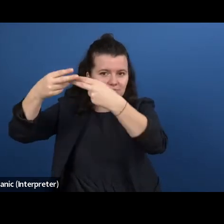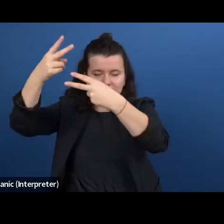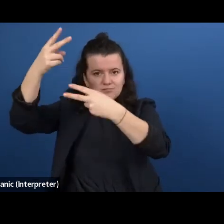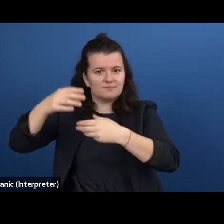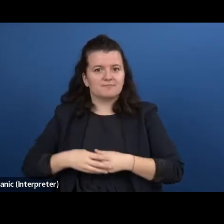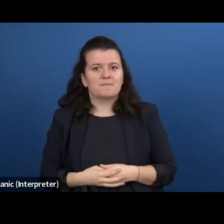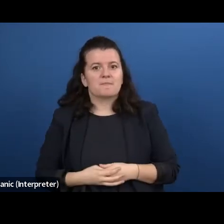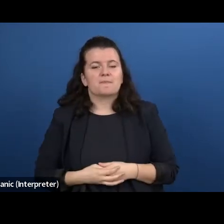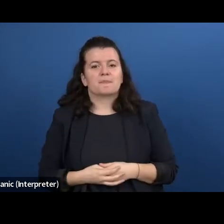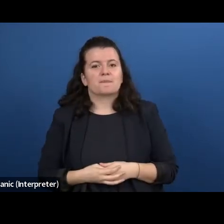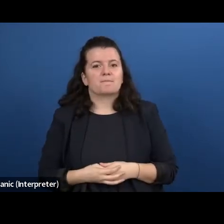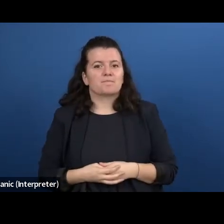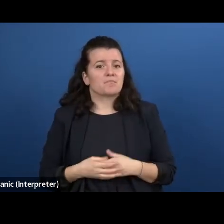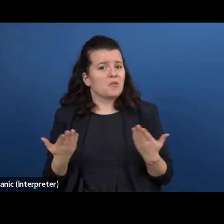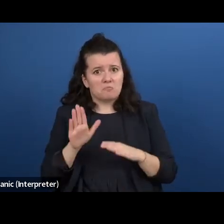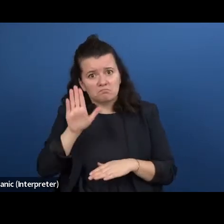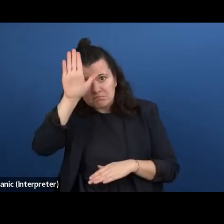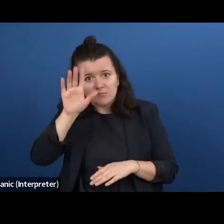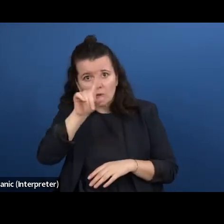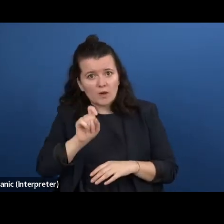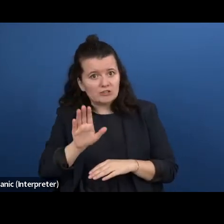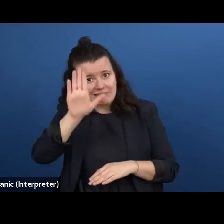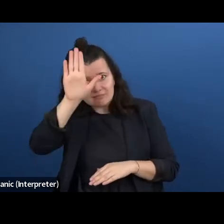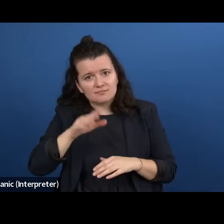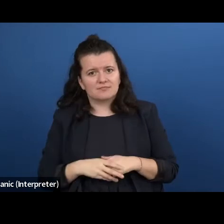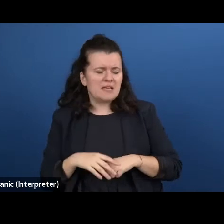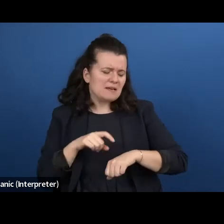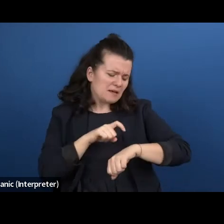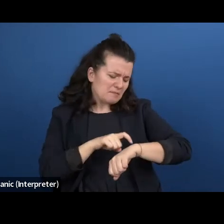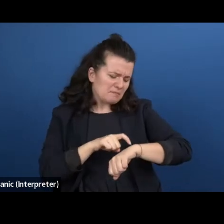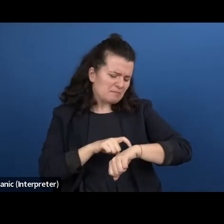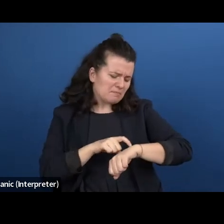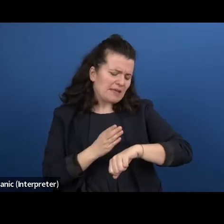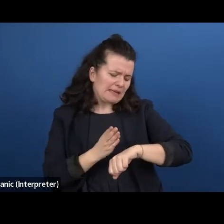to allow these experts to share their knowledge with us.